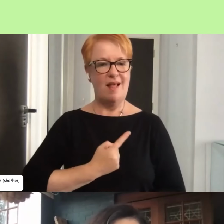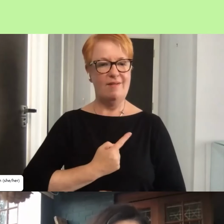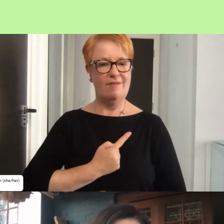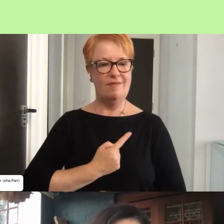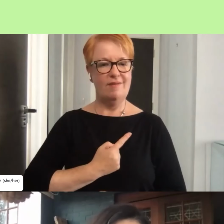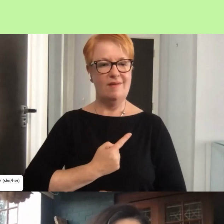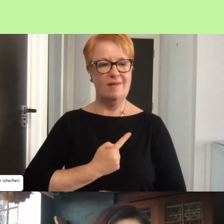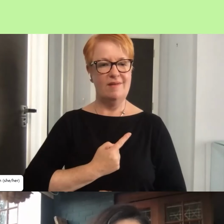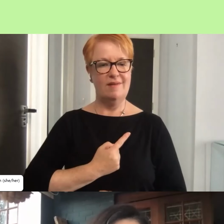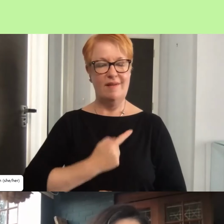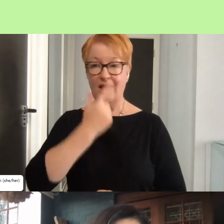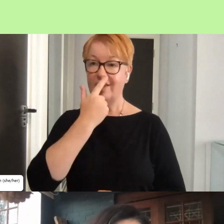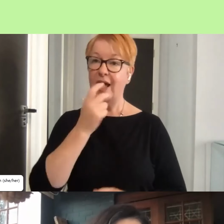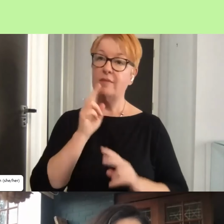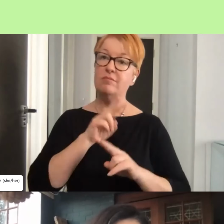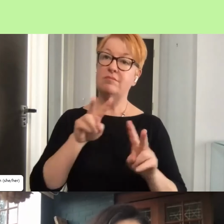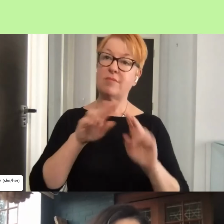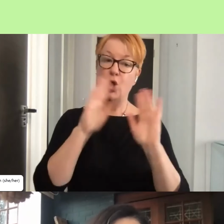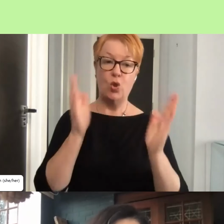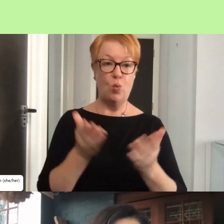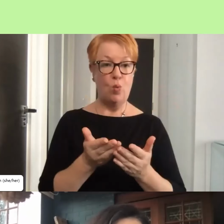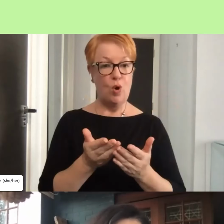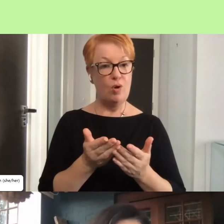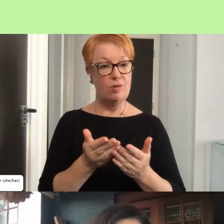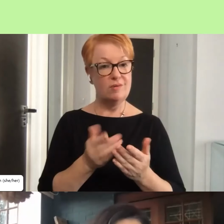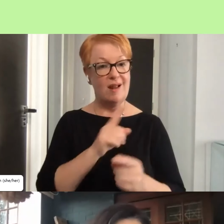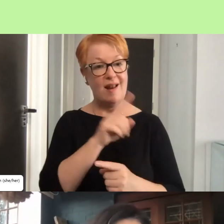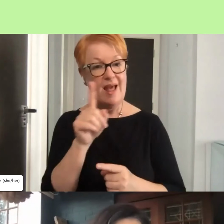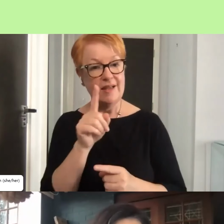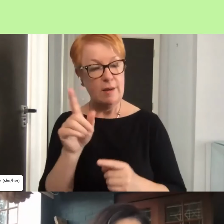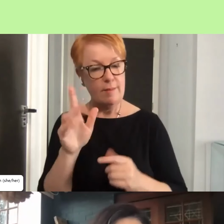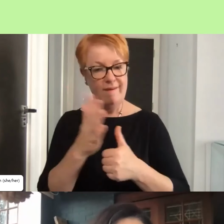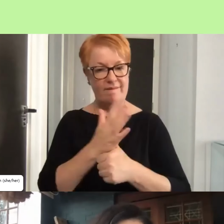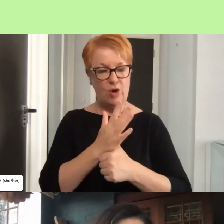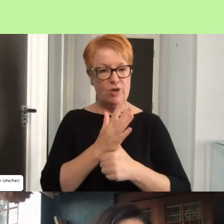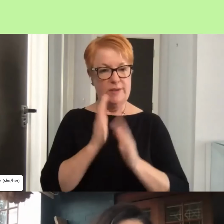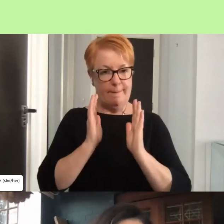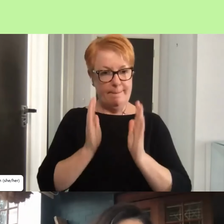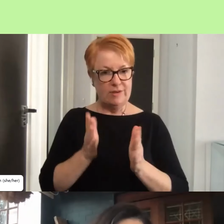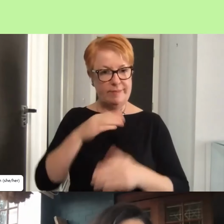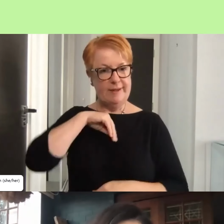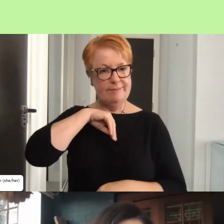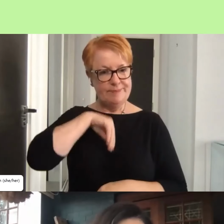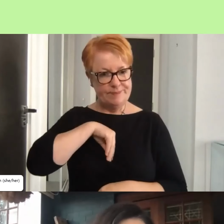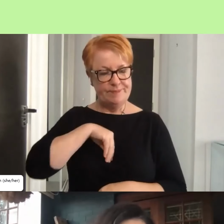well. Because without being present in myself, I wasn't really able to attend to anything else